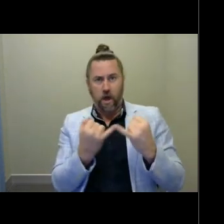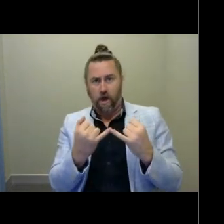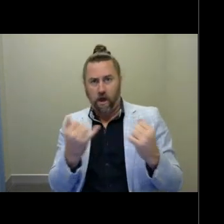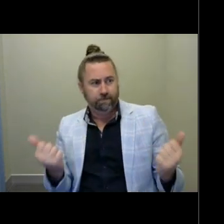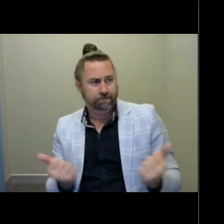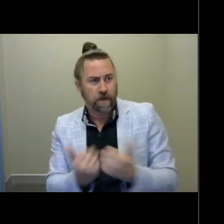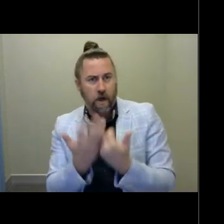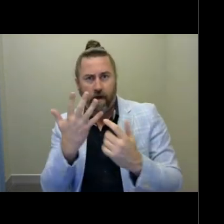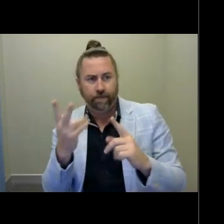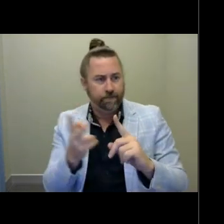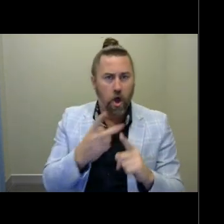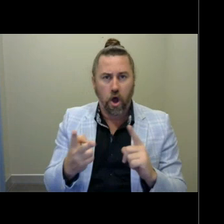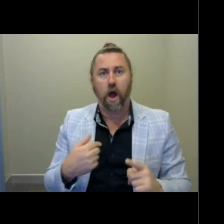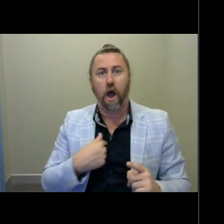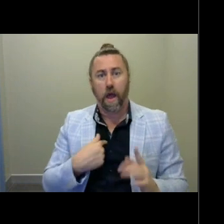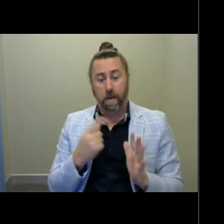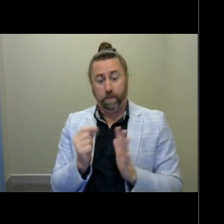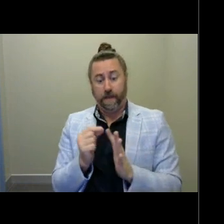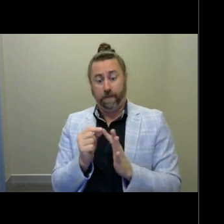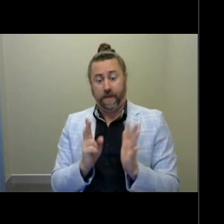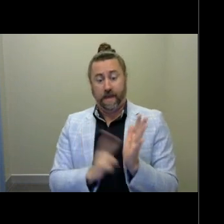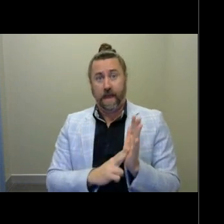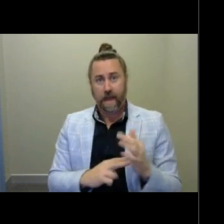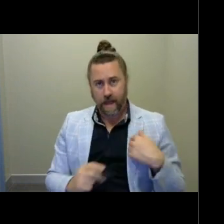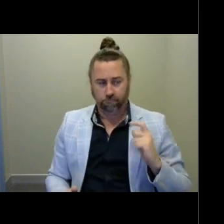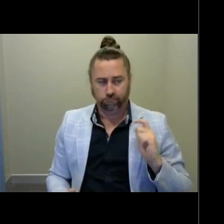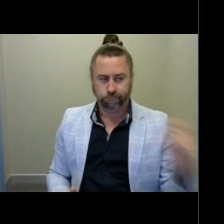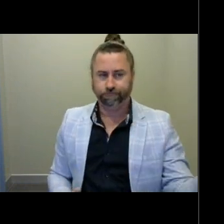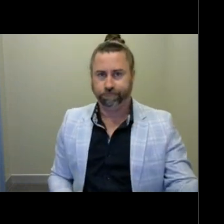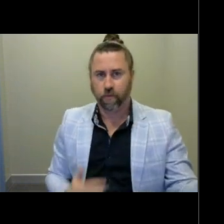That will then stay in place until the court date.